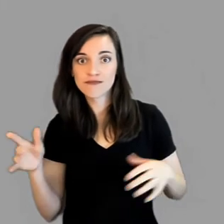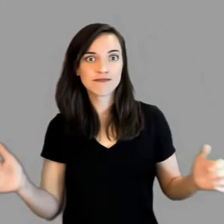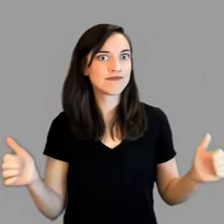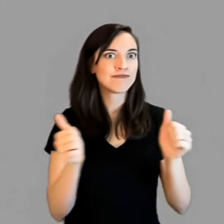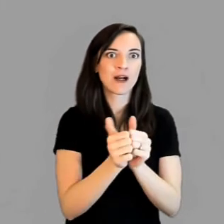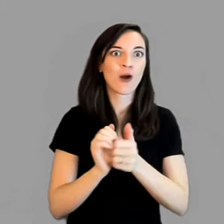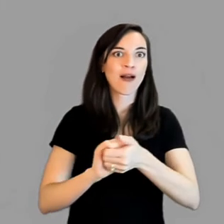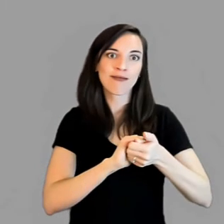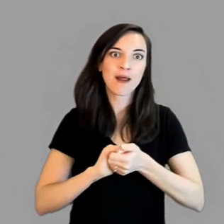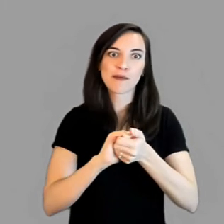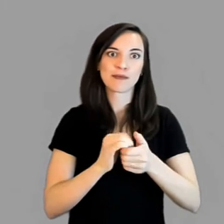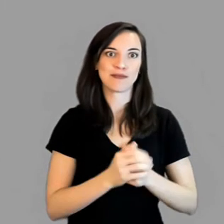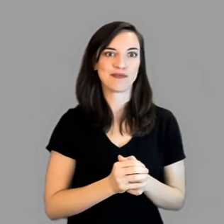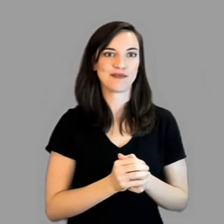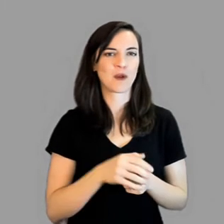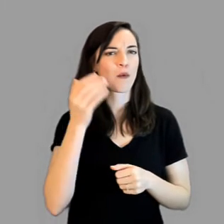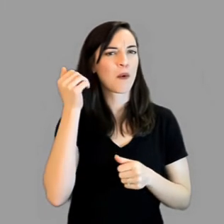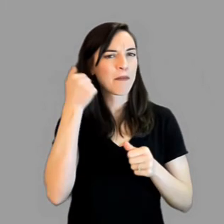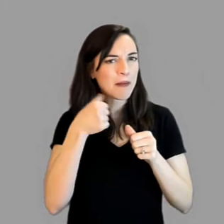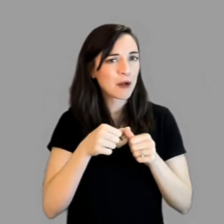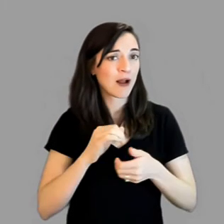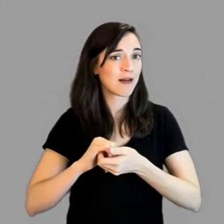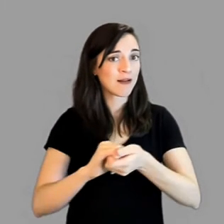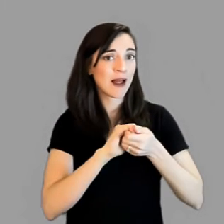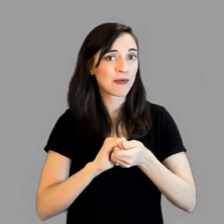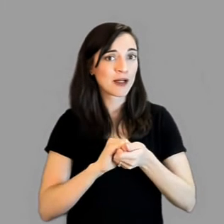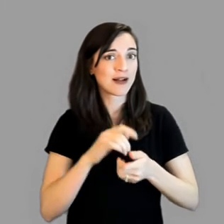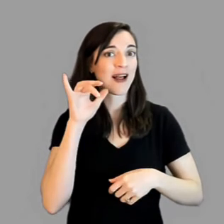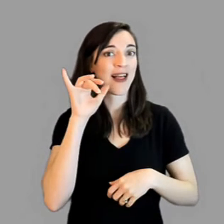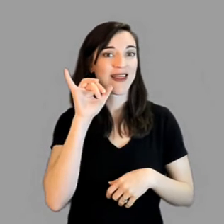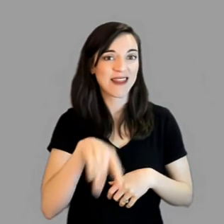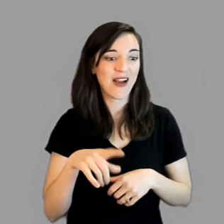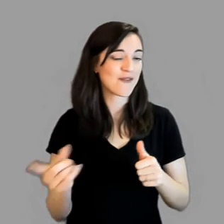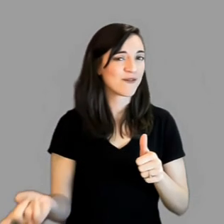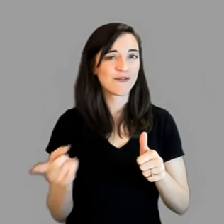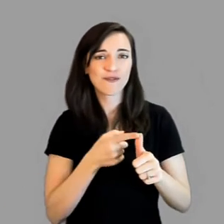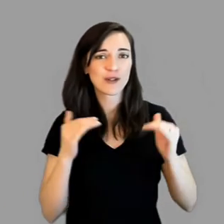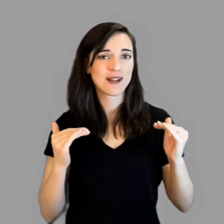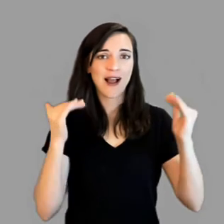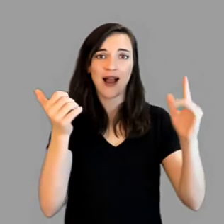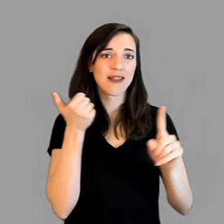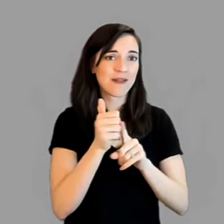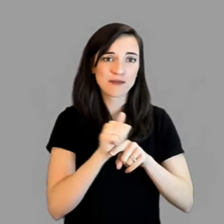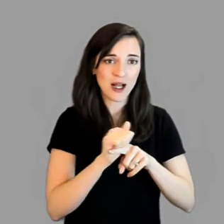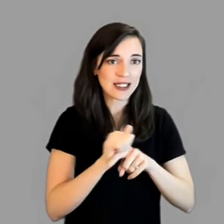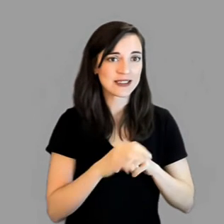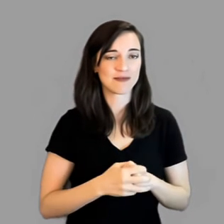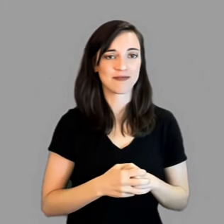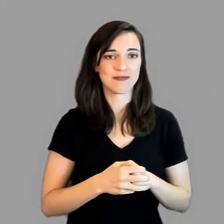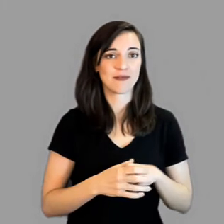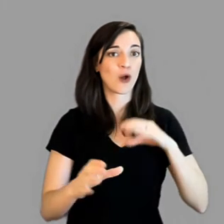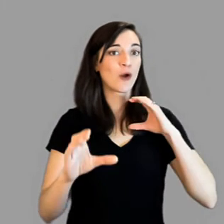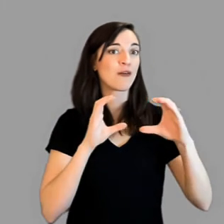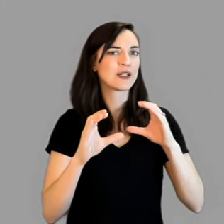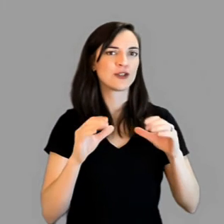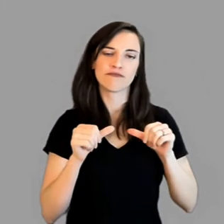is so crucial (which is also the first high-leverage practice).